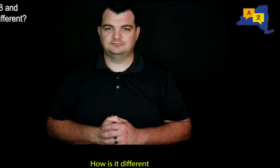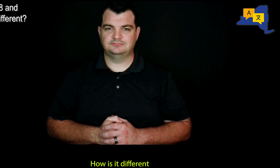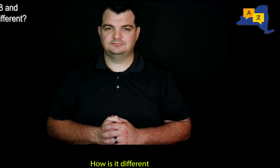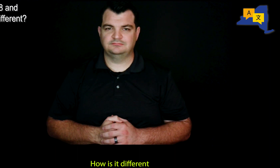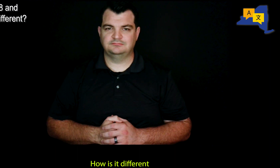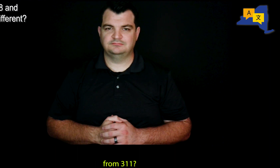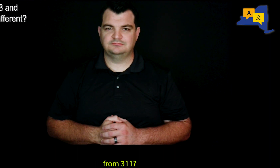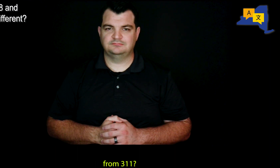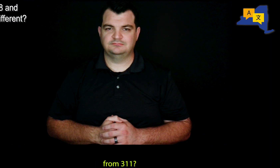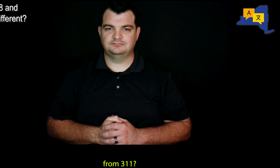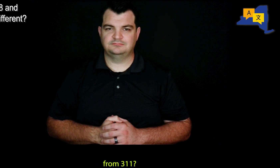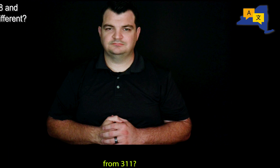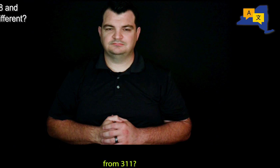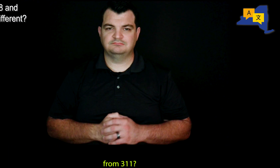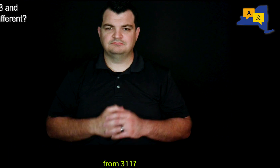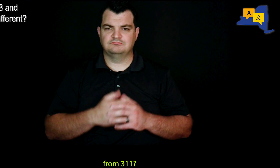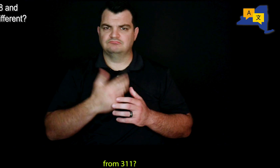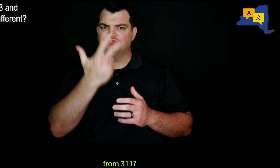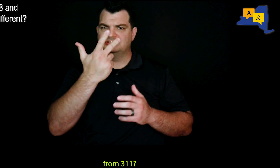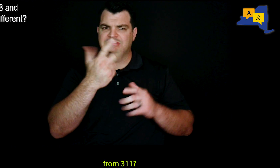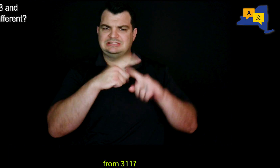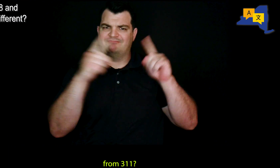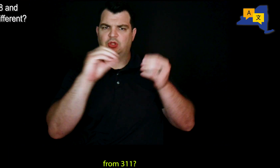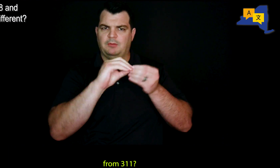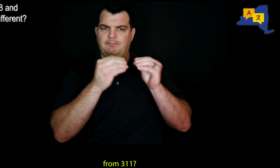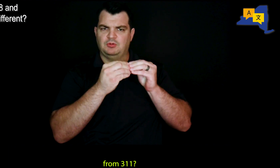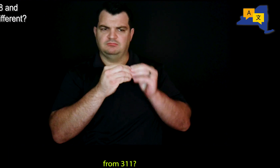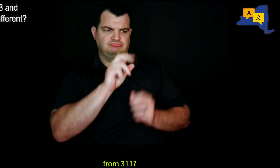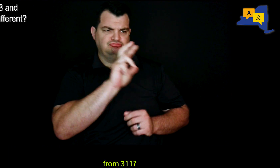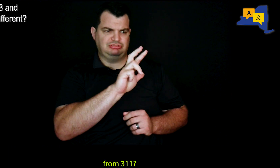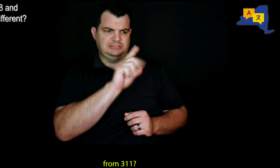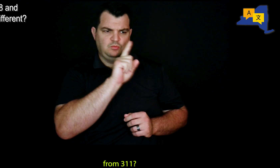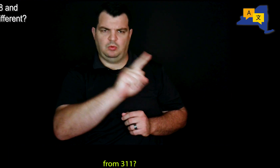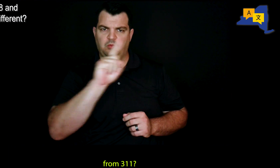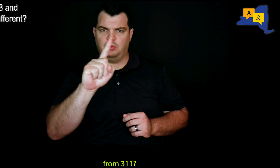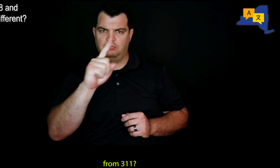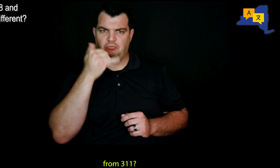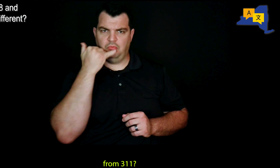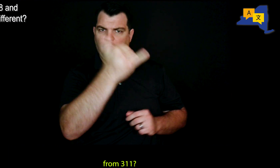How is it different from 311?